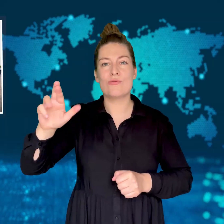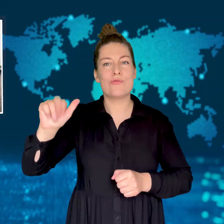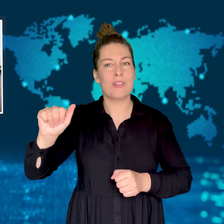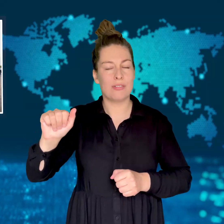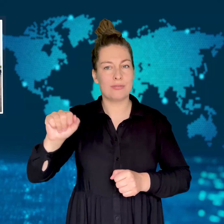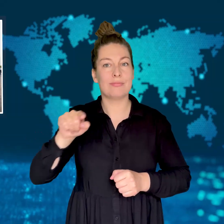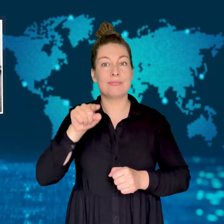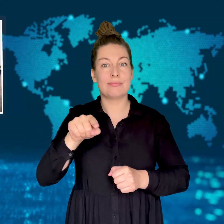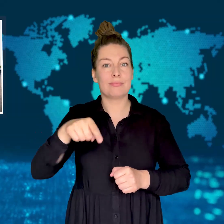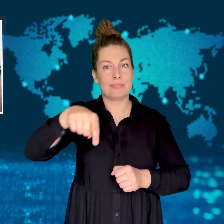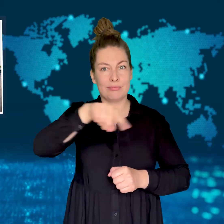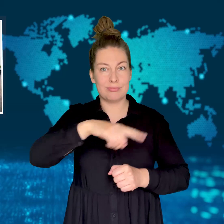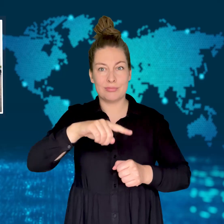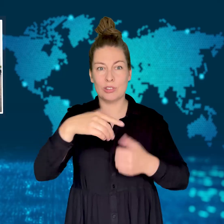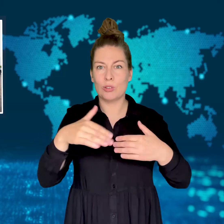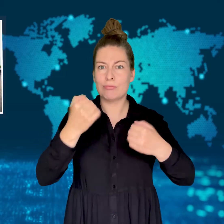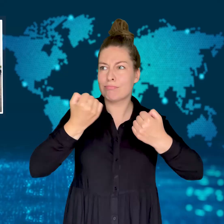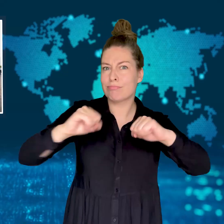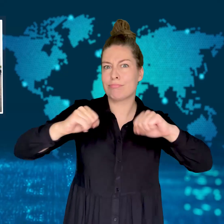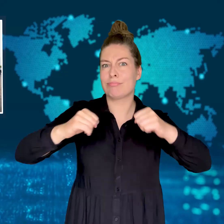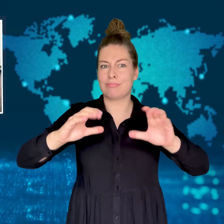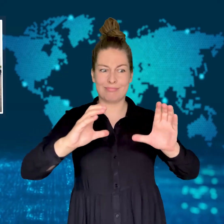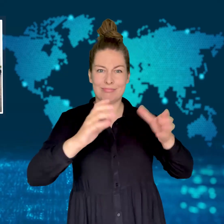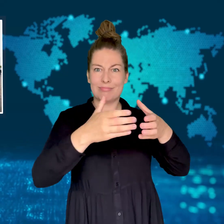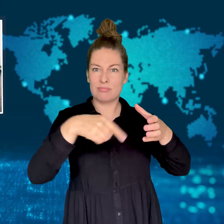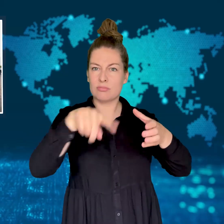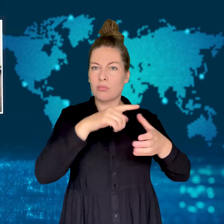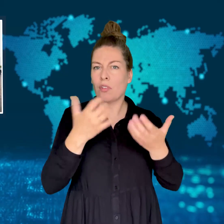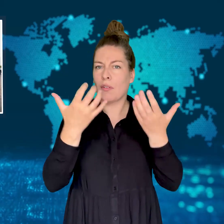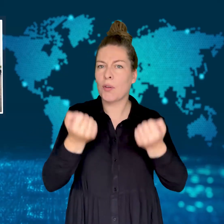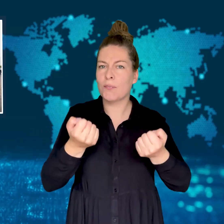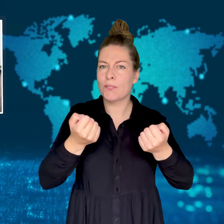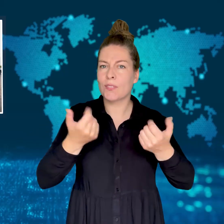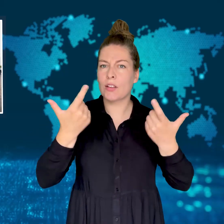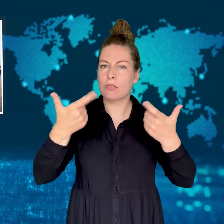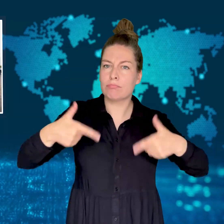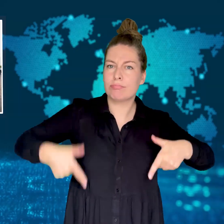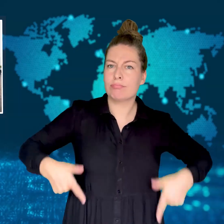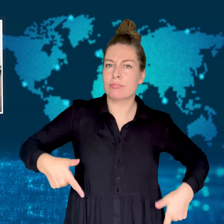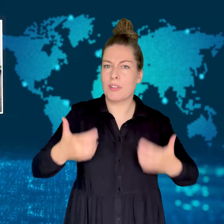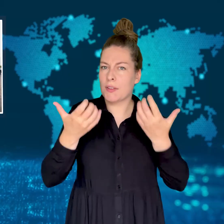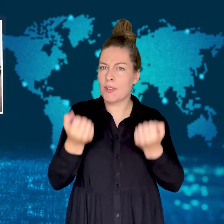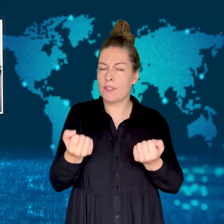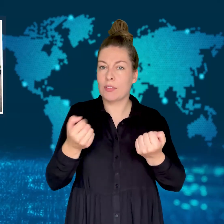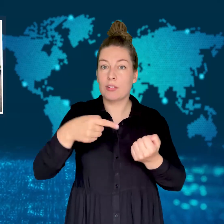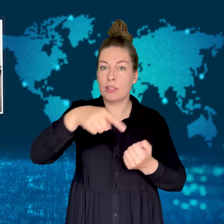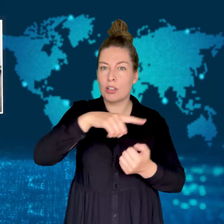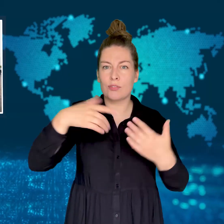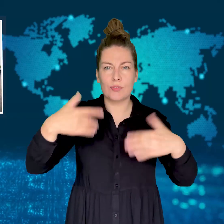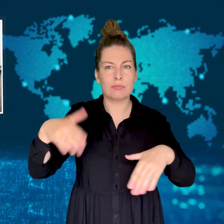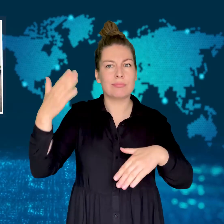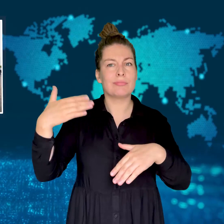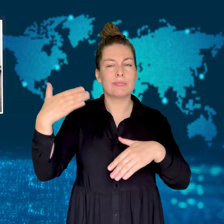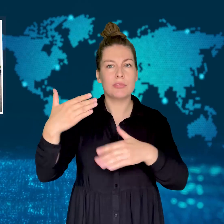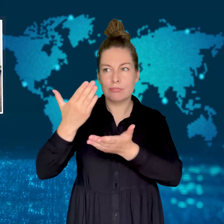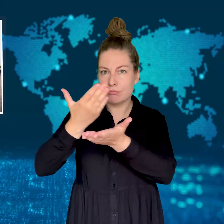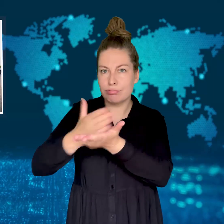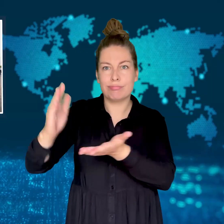He was the leader of an armed movement that drove a cartel out of Michoacan,